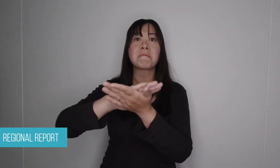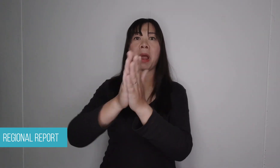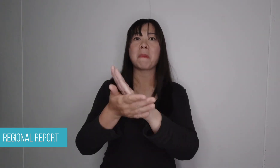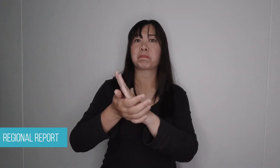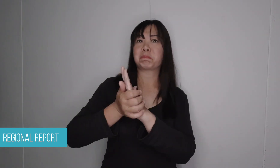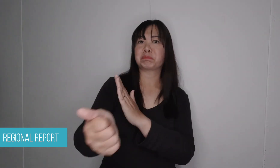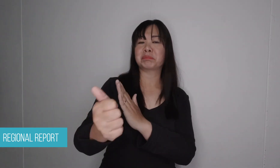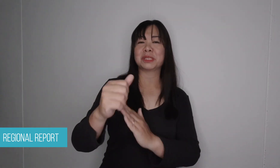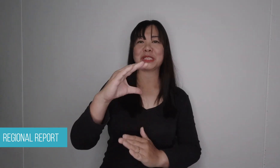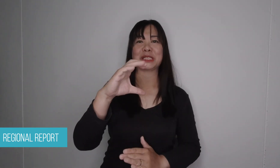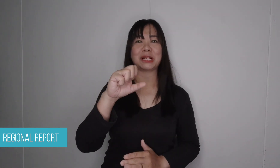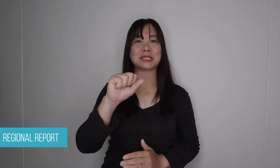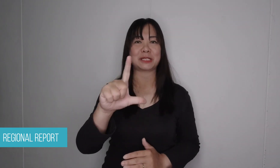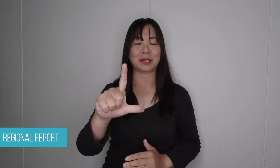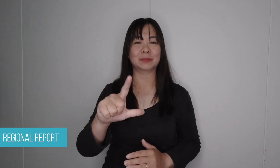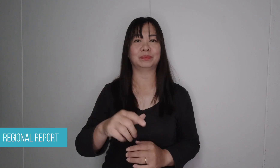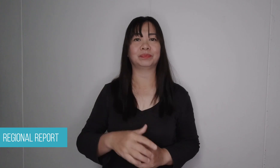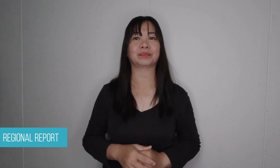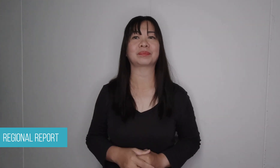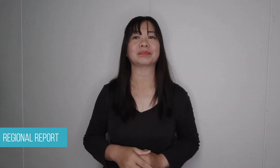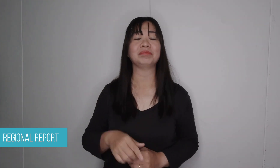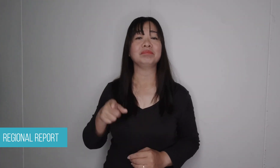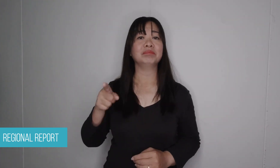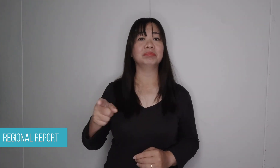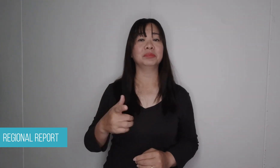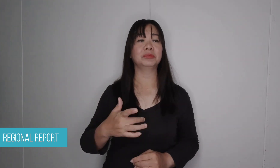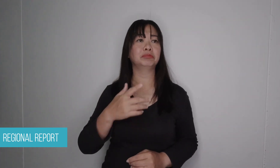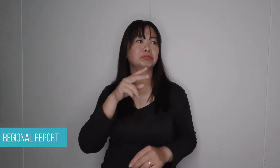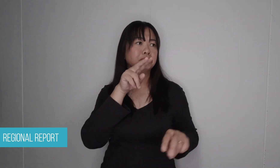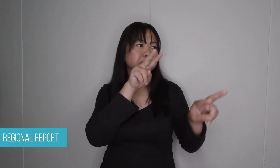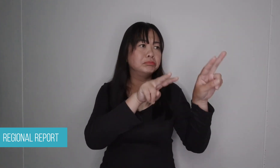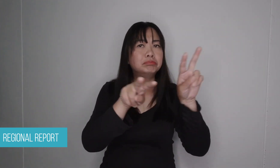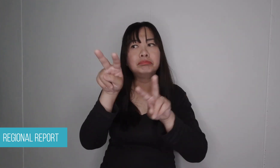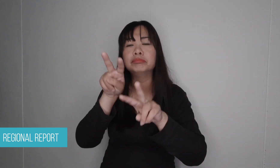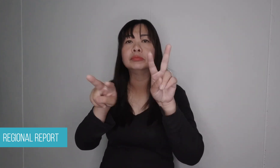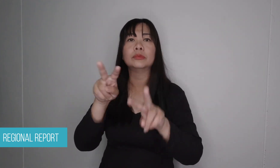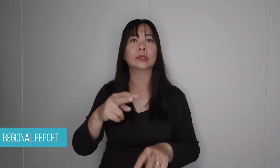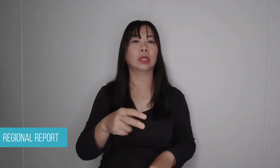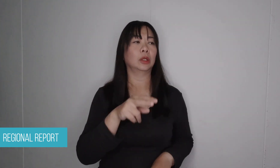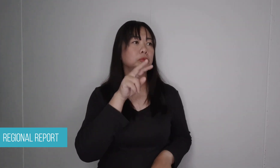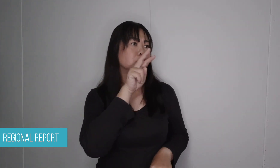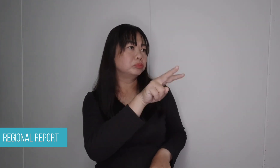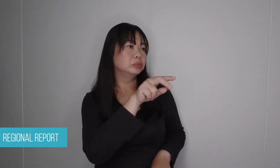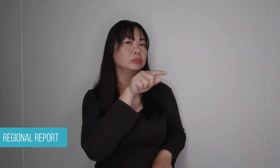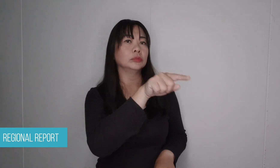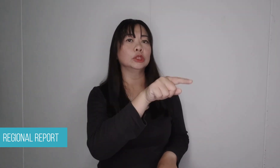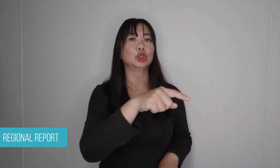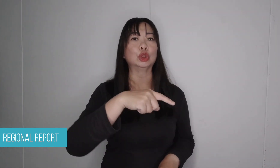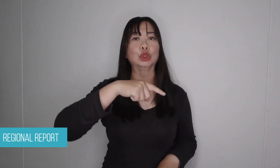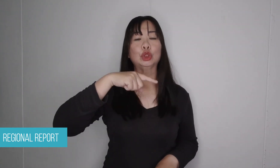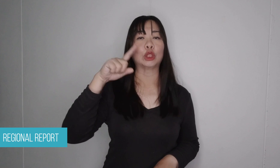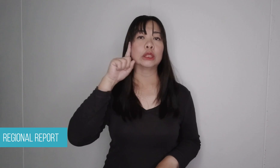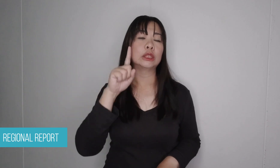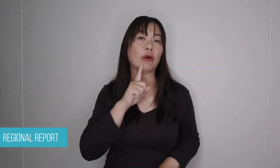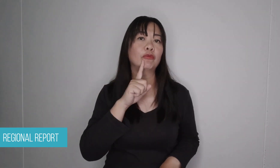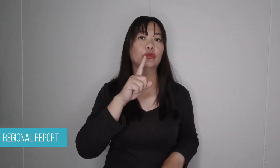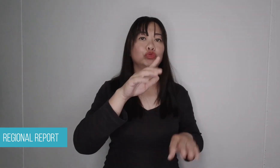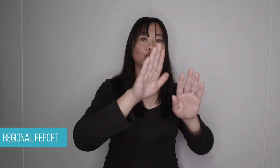an expert in CSL. She noticed that Deaf children and people